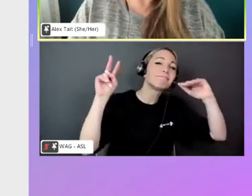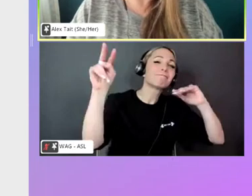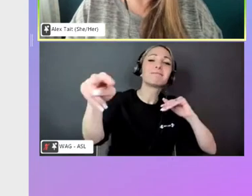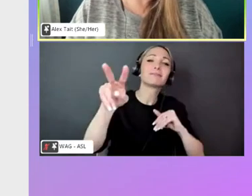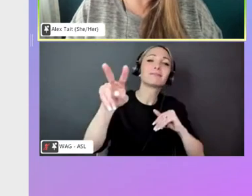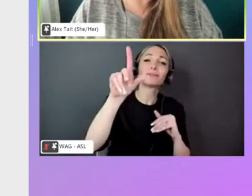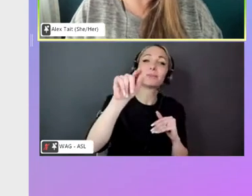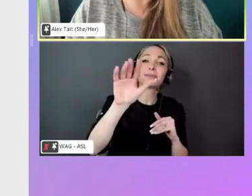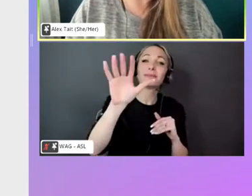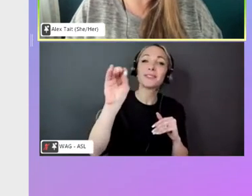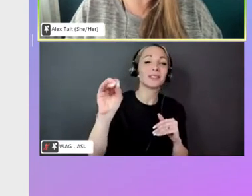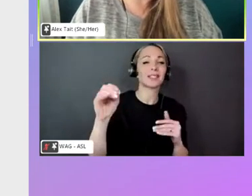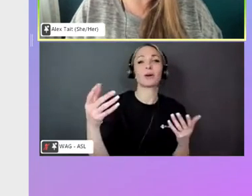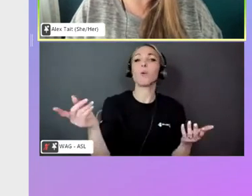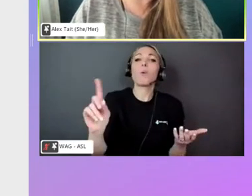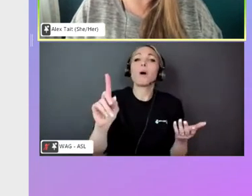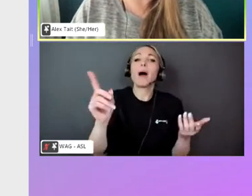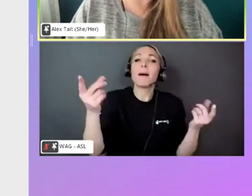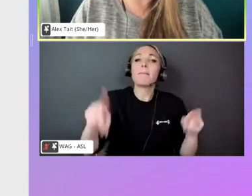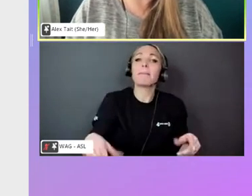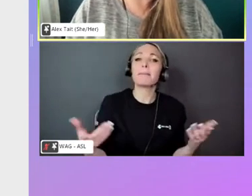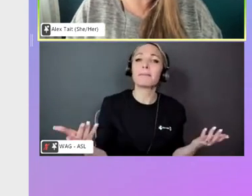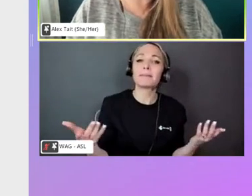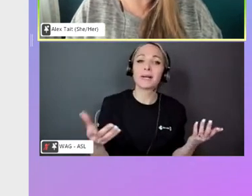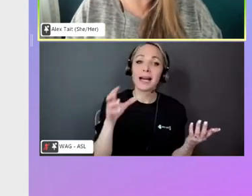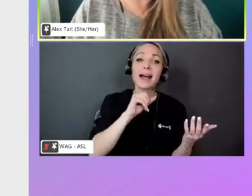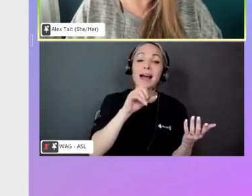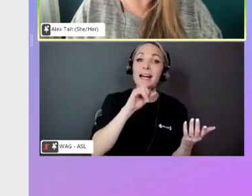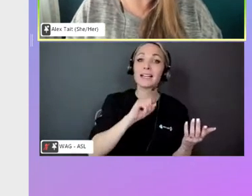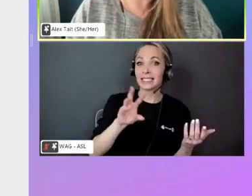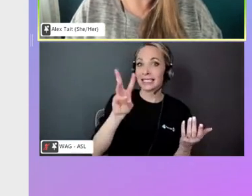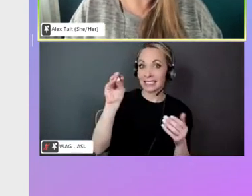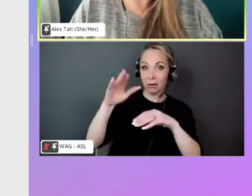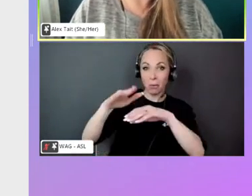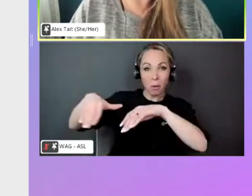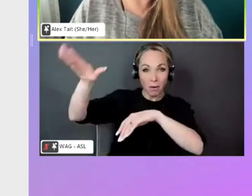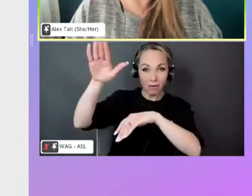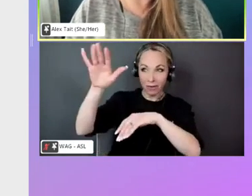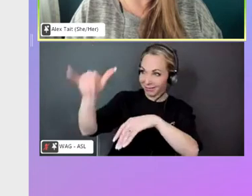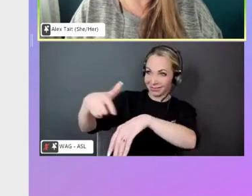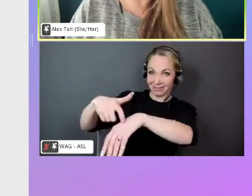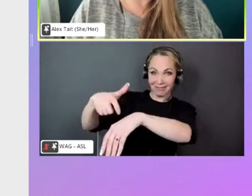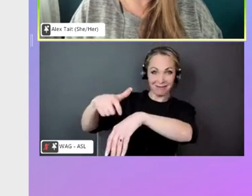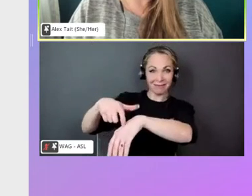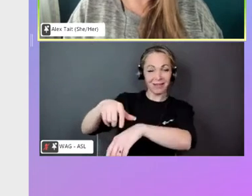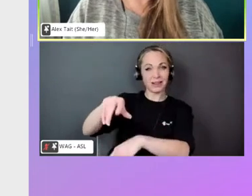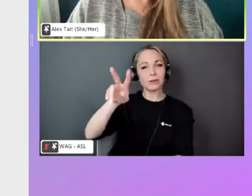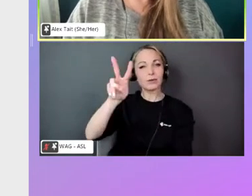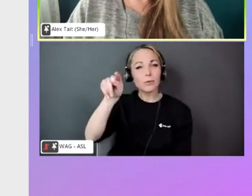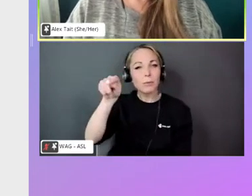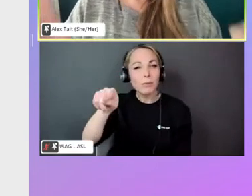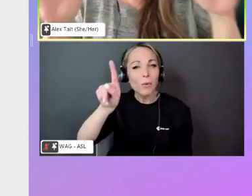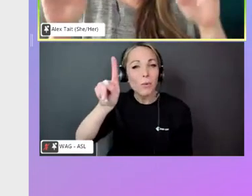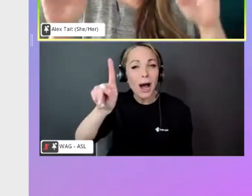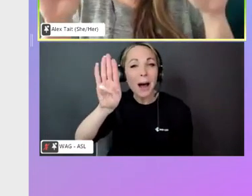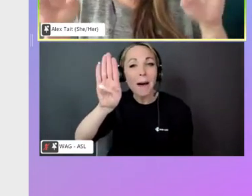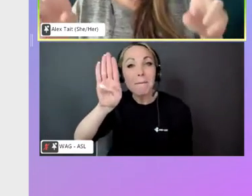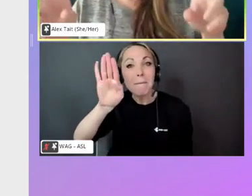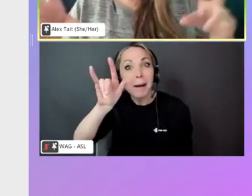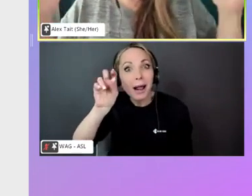owned 11.2%. On top of this, we have an aging population. Where are we going to be in 2050 Quebec the population